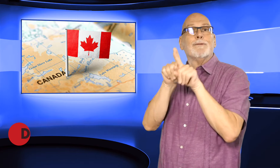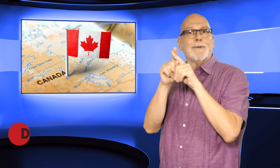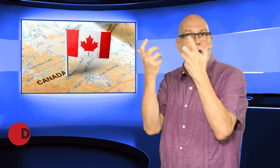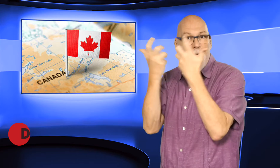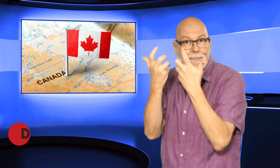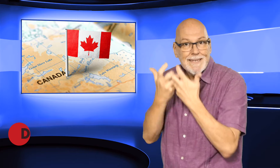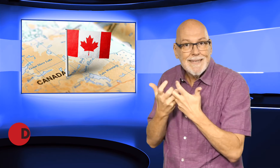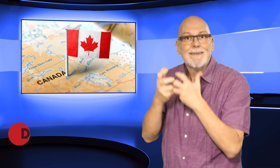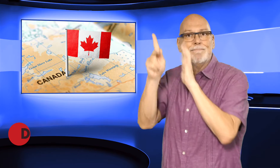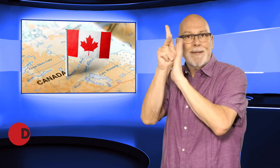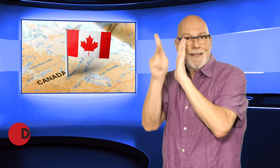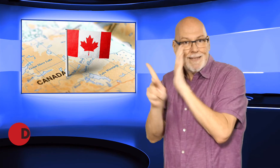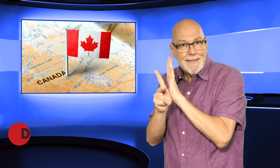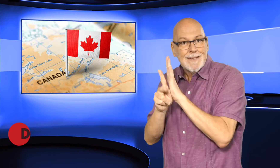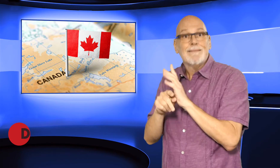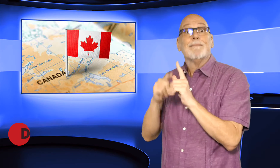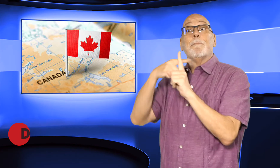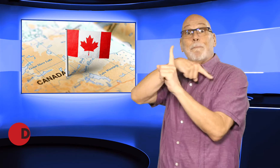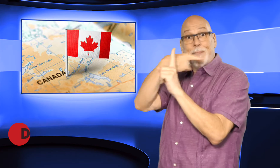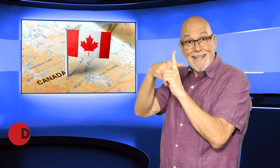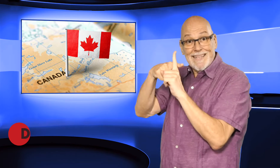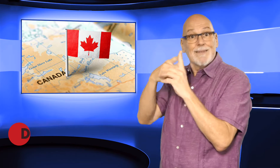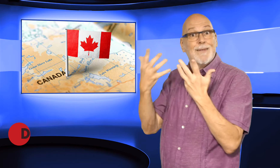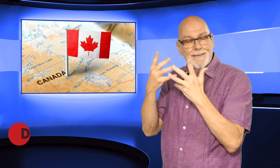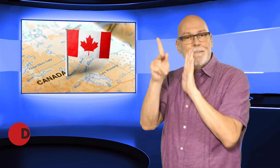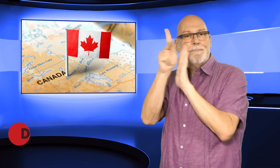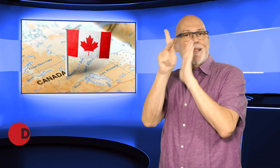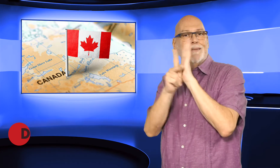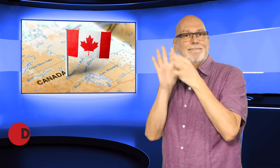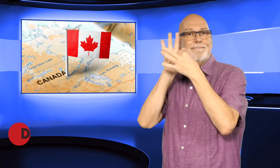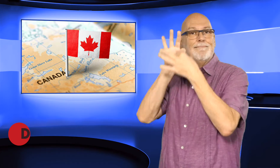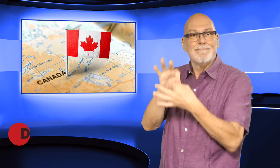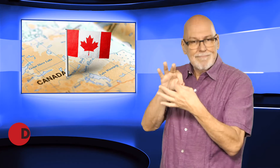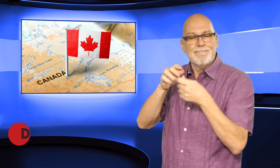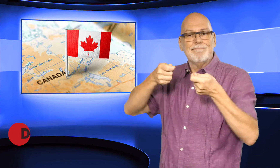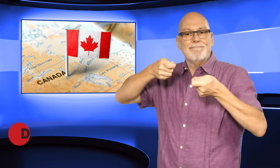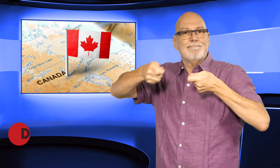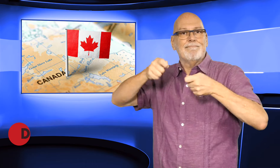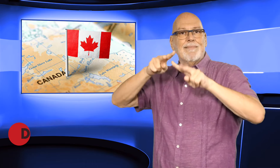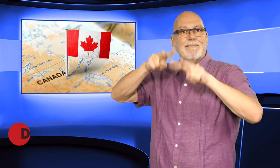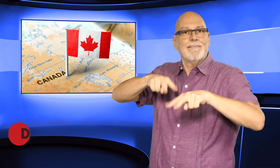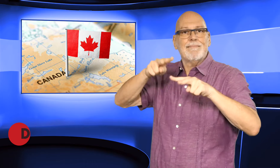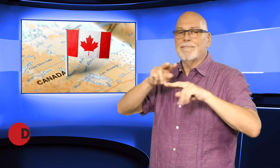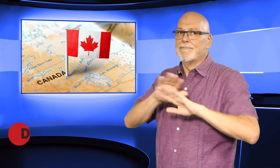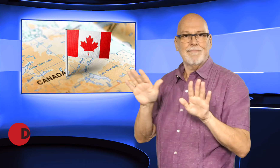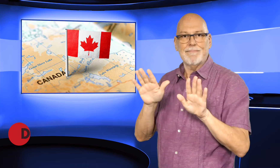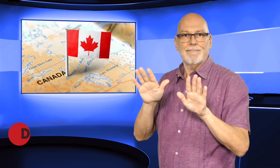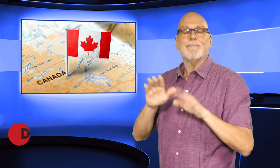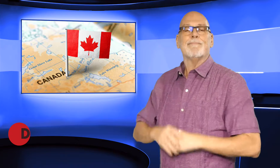accommodations policy and anti-ableism policy.